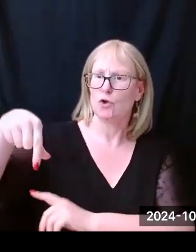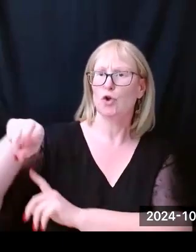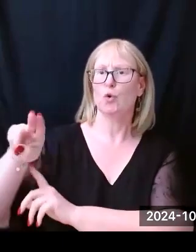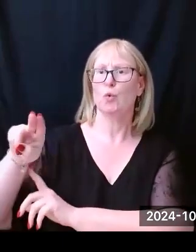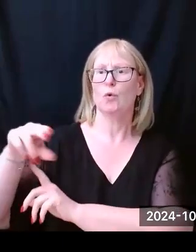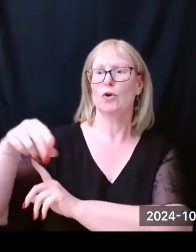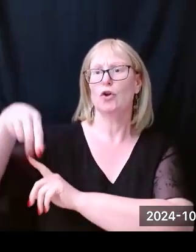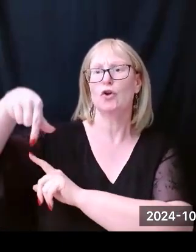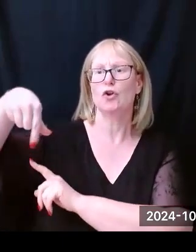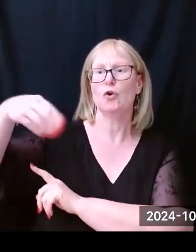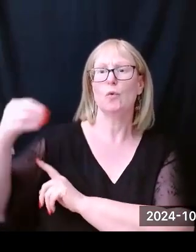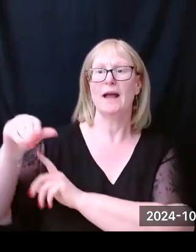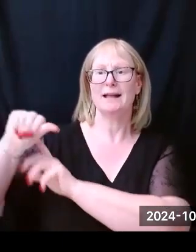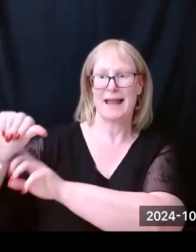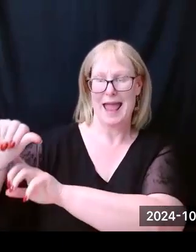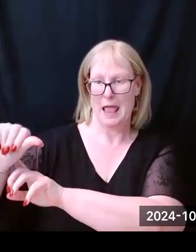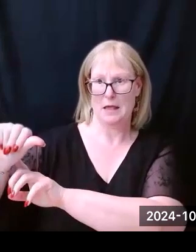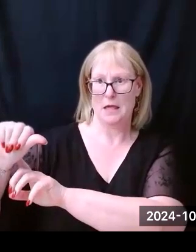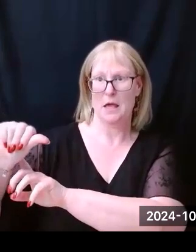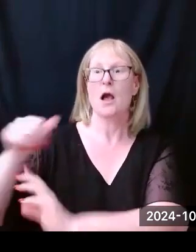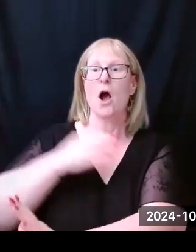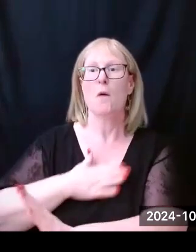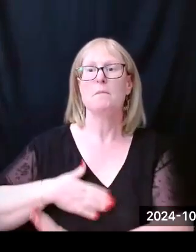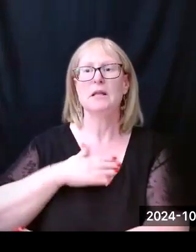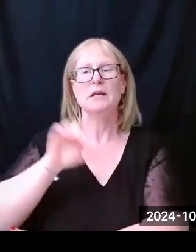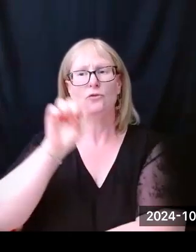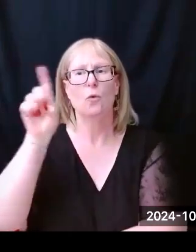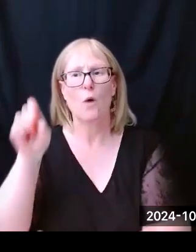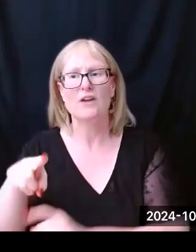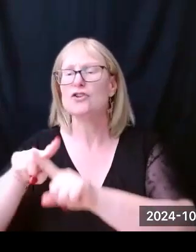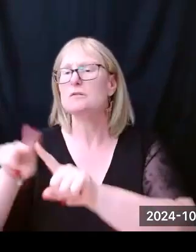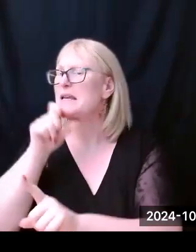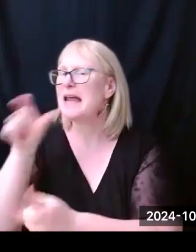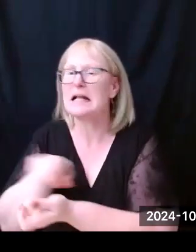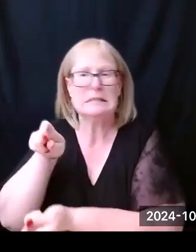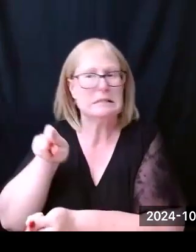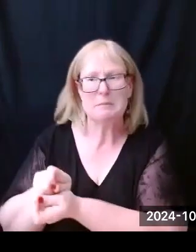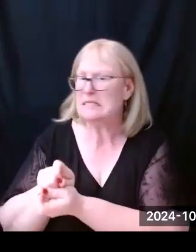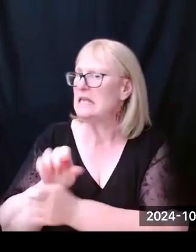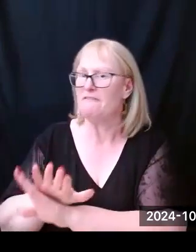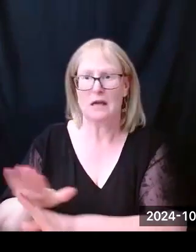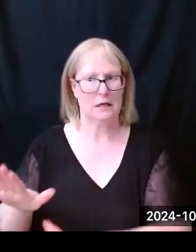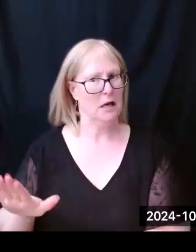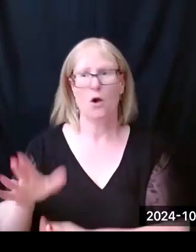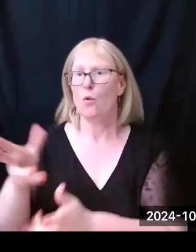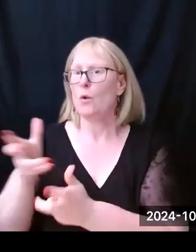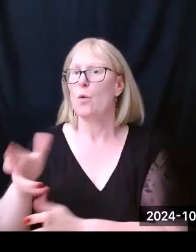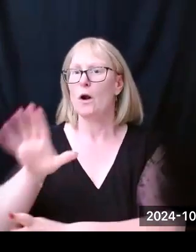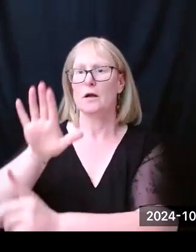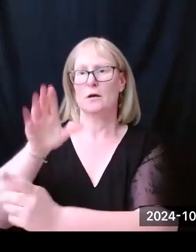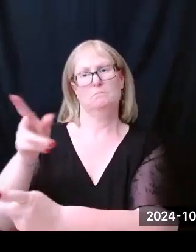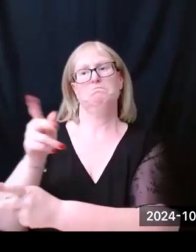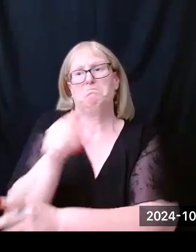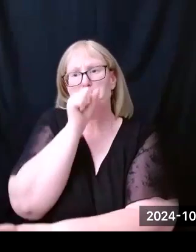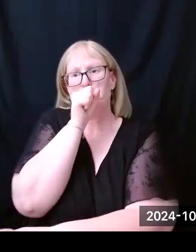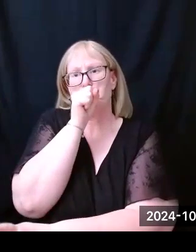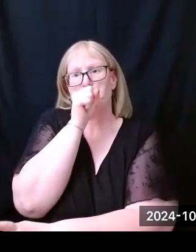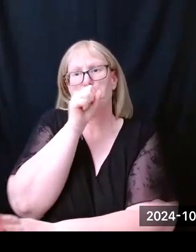please don't share specific personal information in the questions or the chat. You deserve your privacy, so if you want to speak about a child in general,